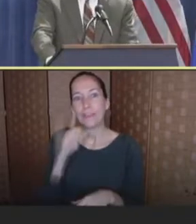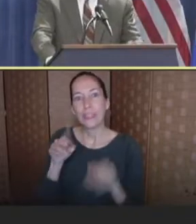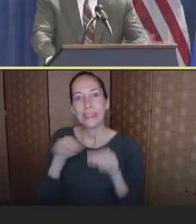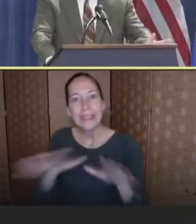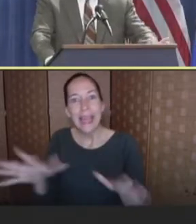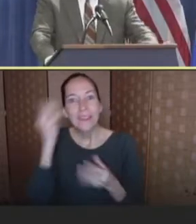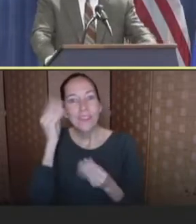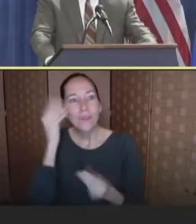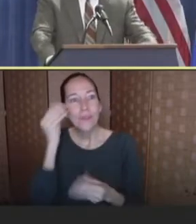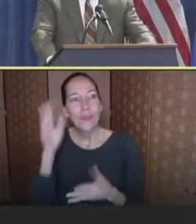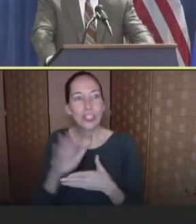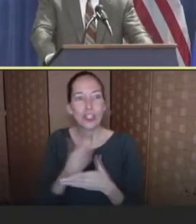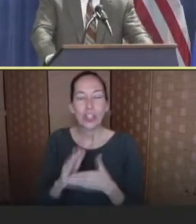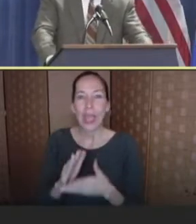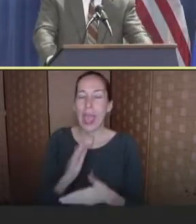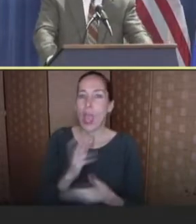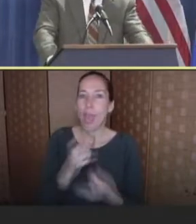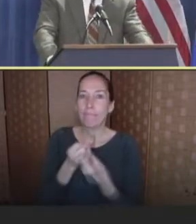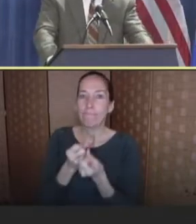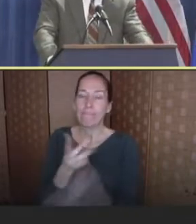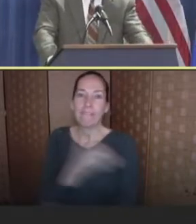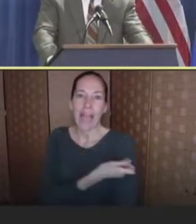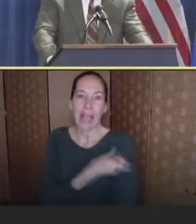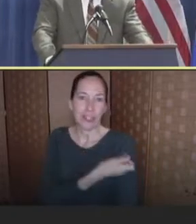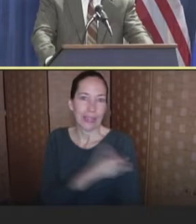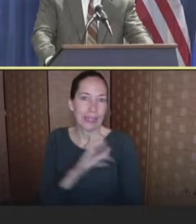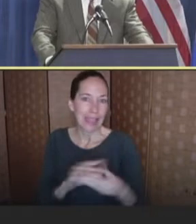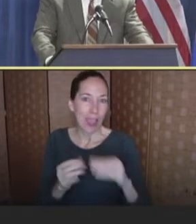This is unchanged from before.